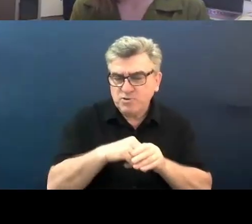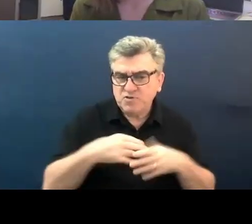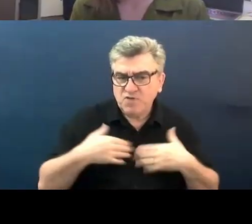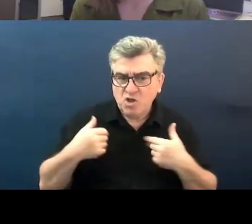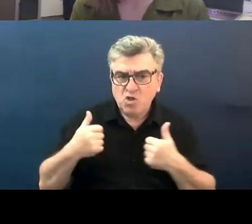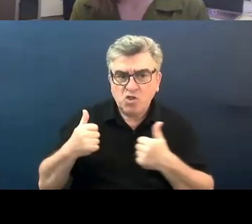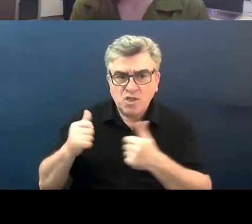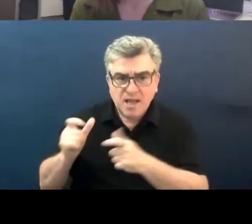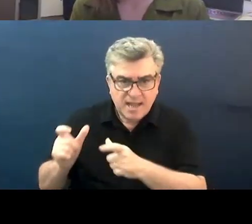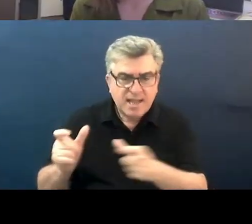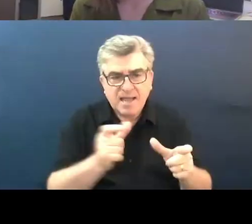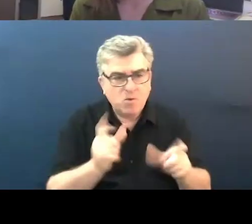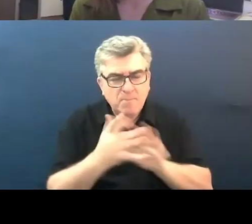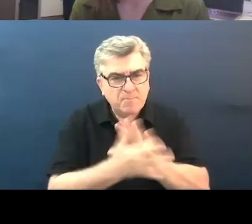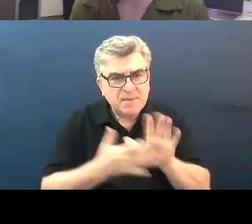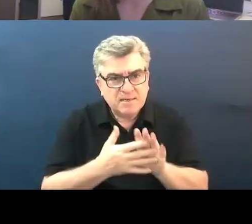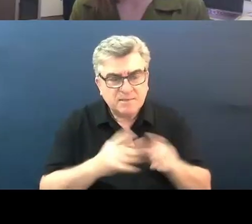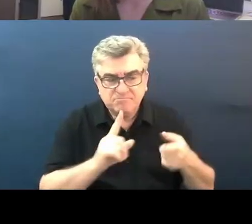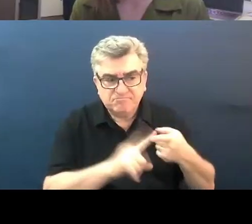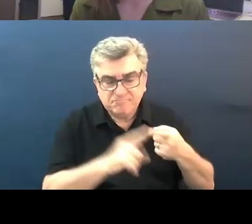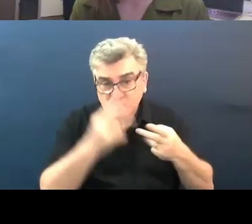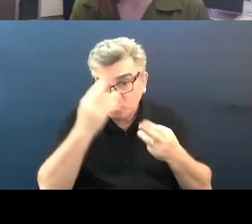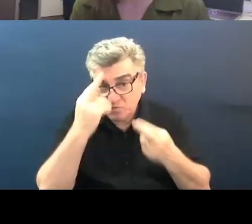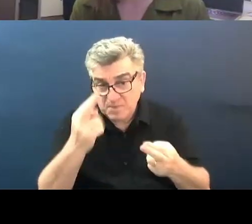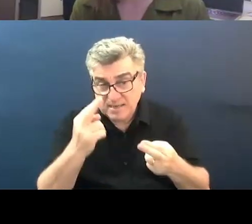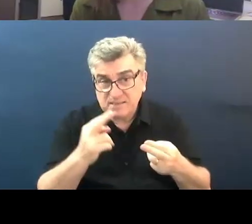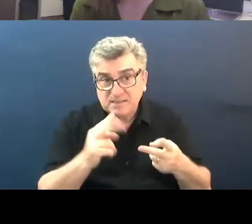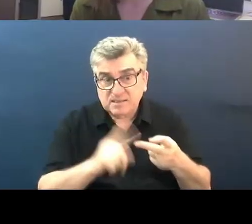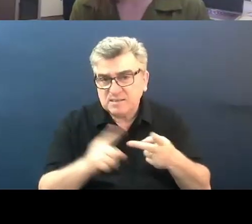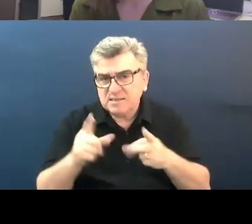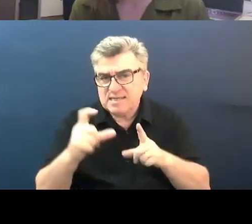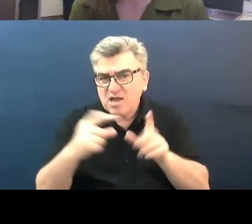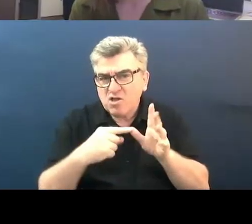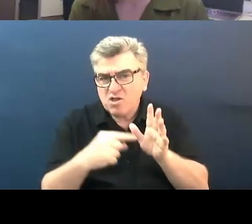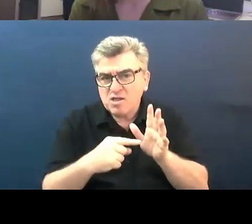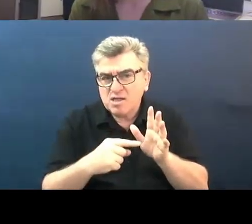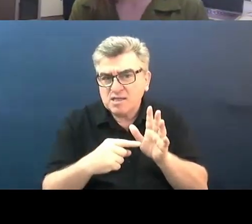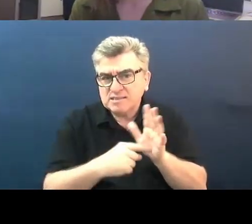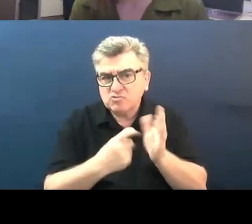mean to people. So, I've jotted down respect. Catrin, you've said respect a number of times,